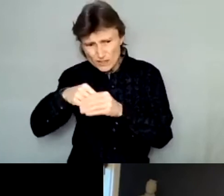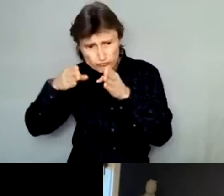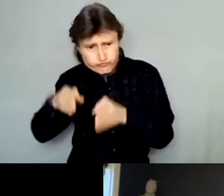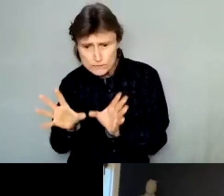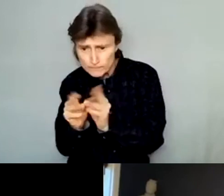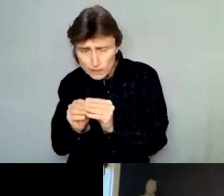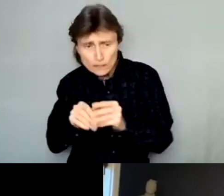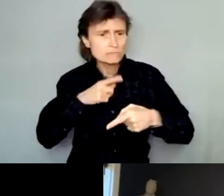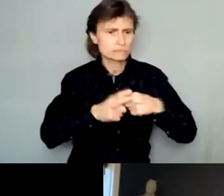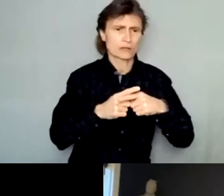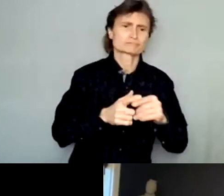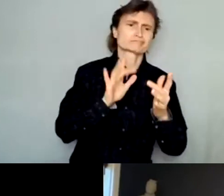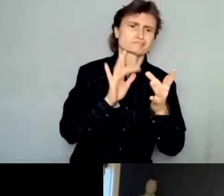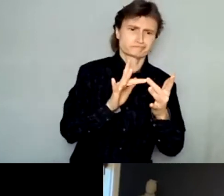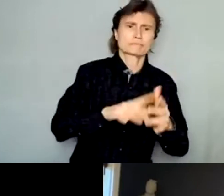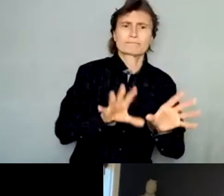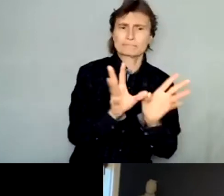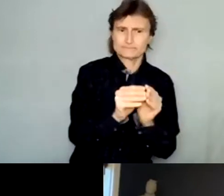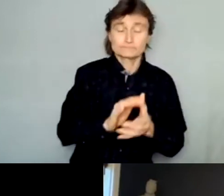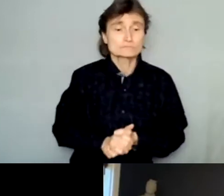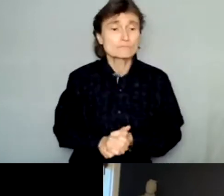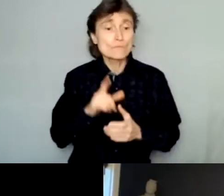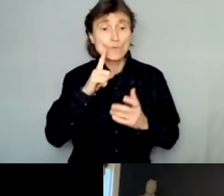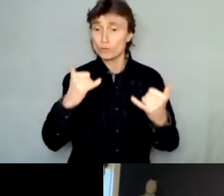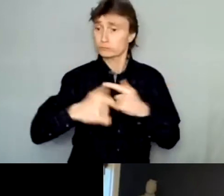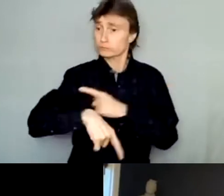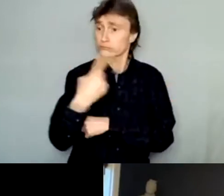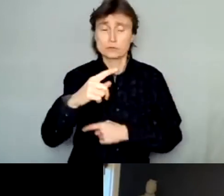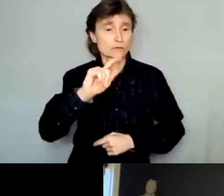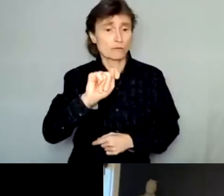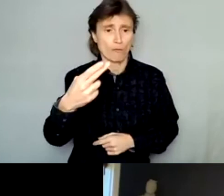So today's Town Hall is a few things.